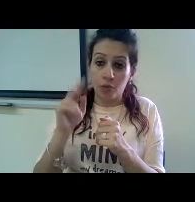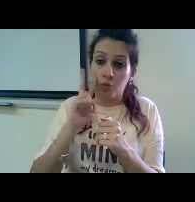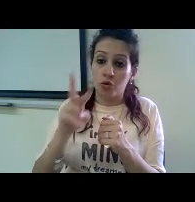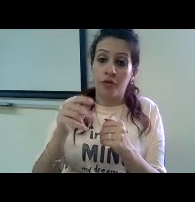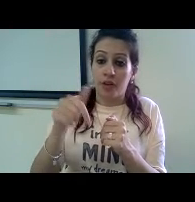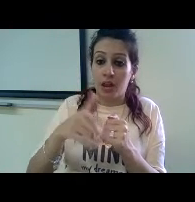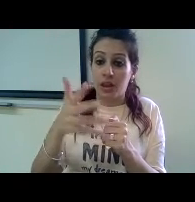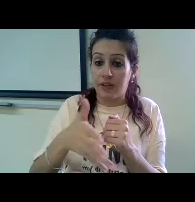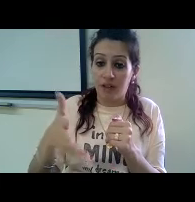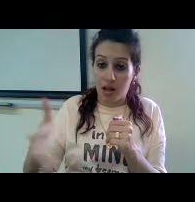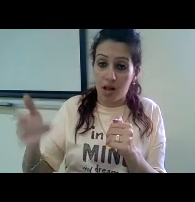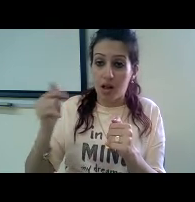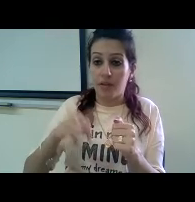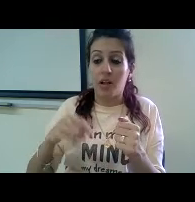Next, please.